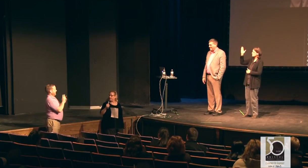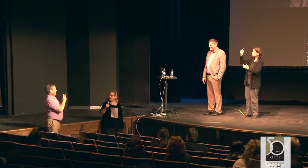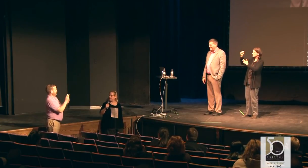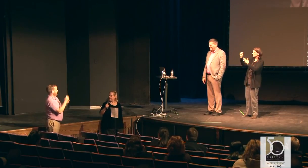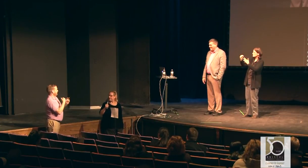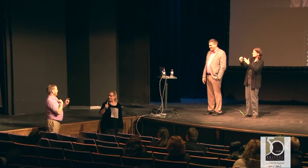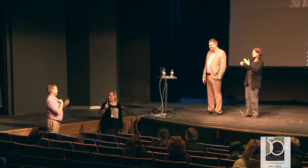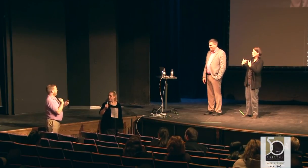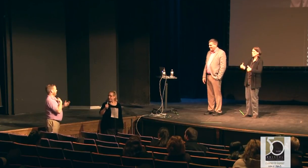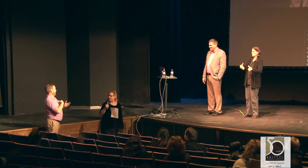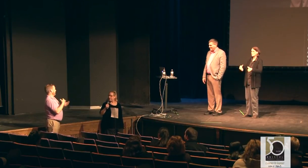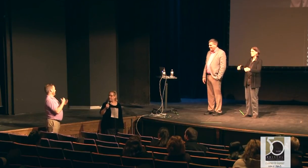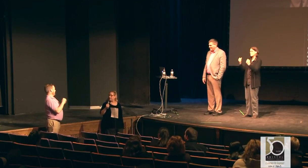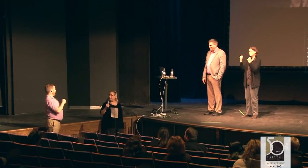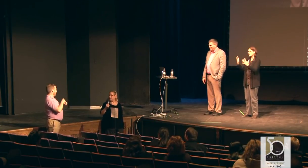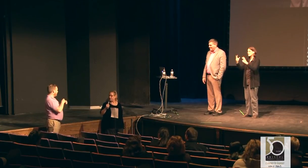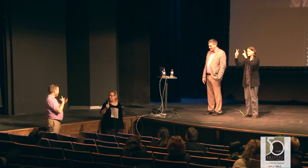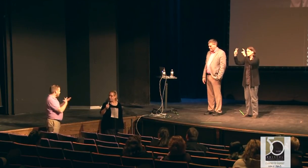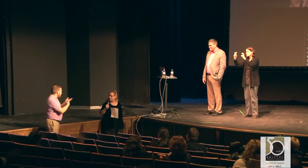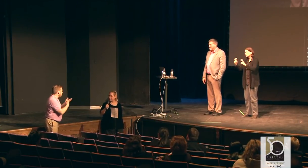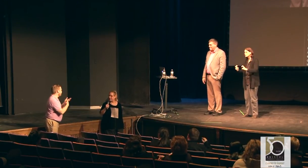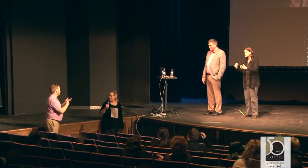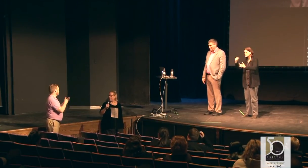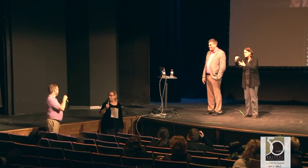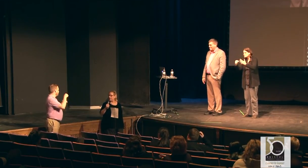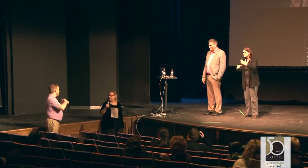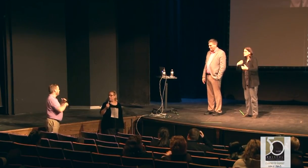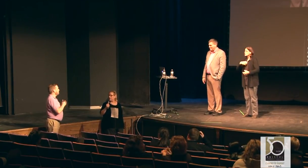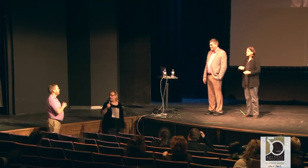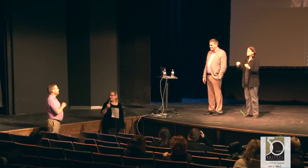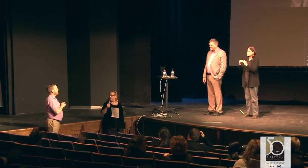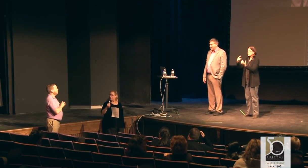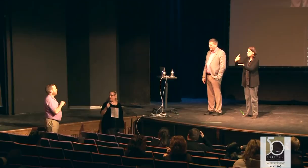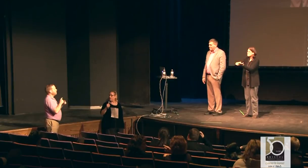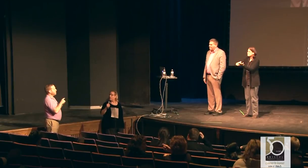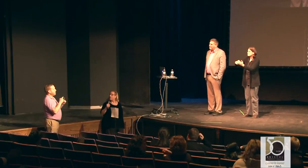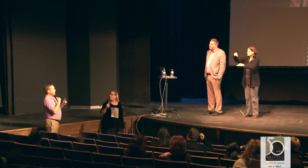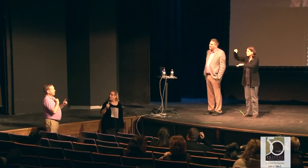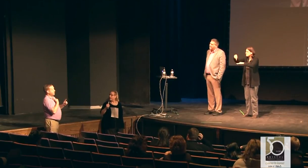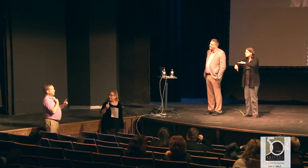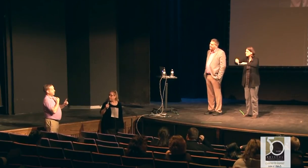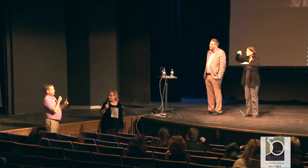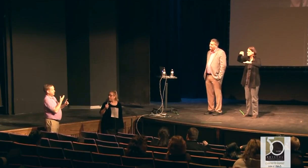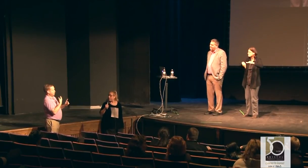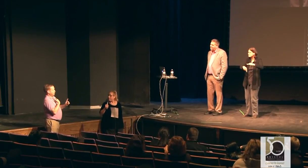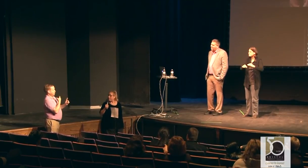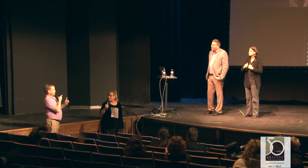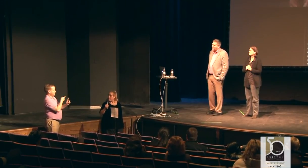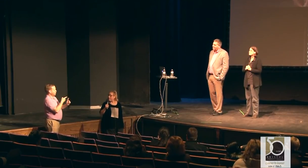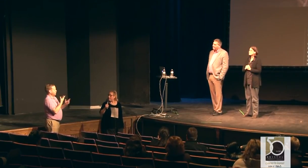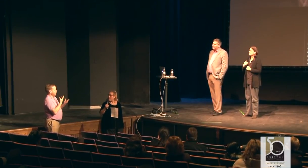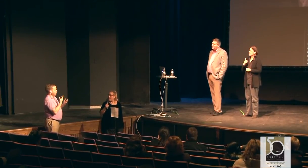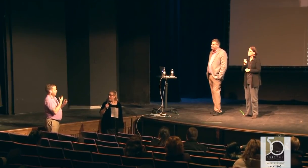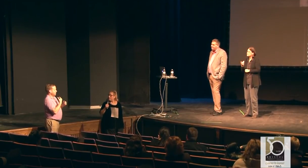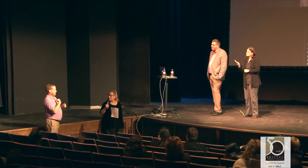interesting on several different issues, I wish we had more time to talk about them in depth. But